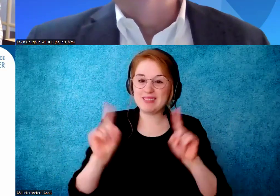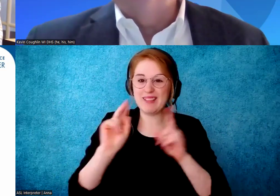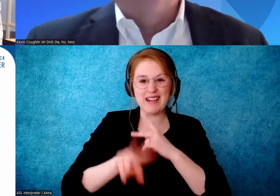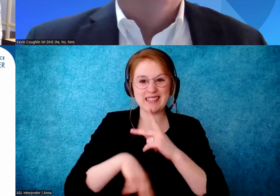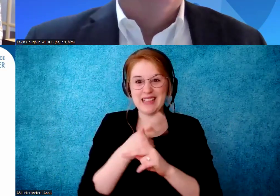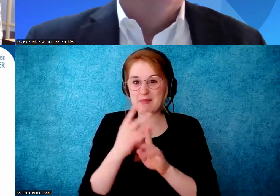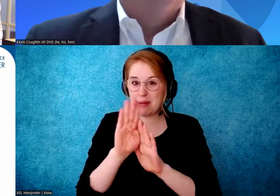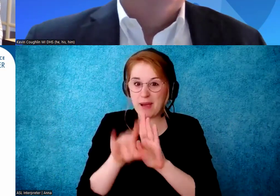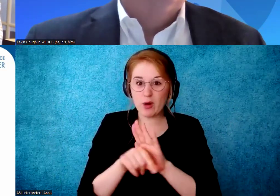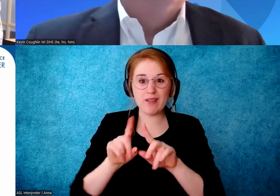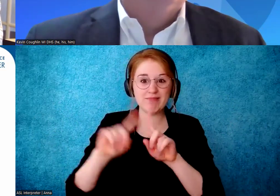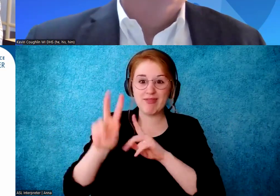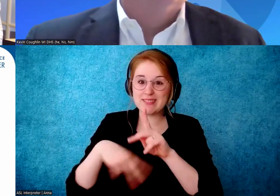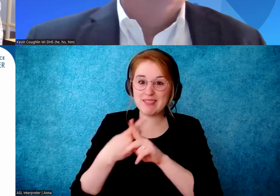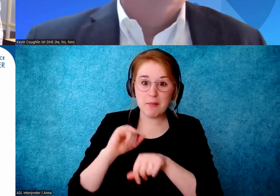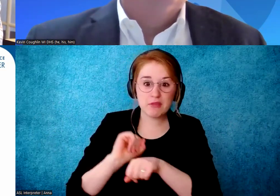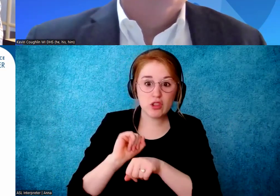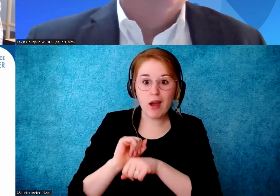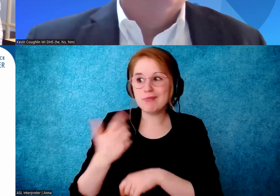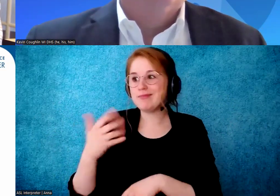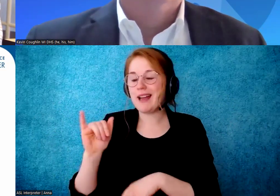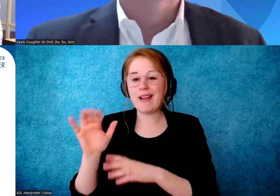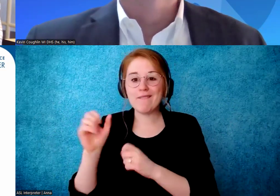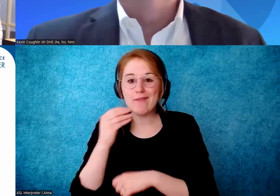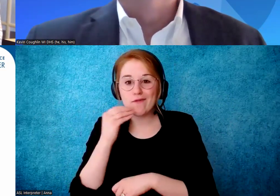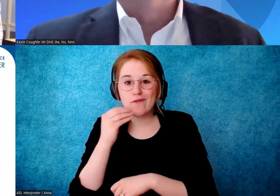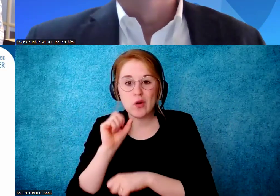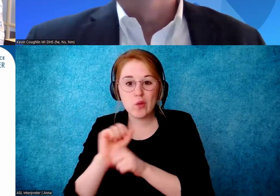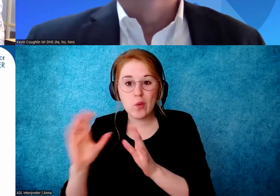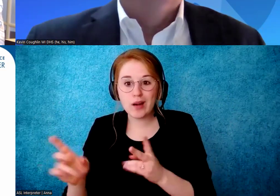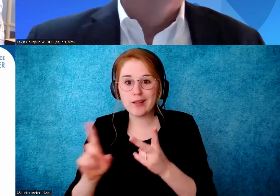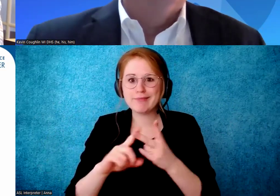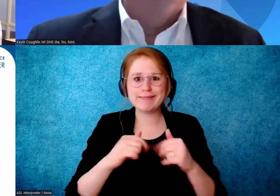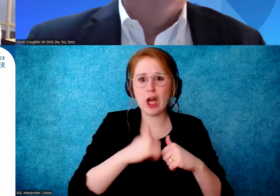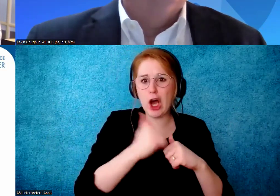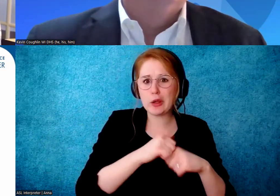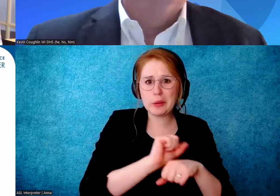other jobs like fast food and concrete things like that. Construction.